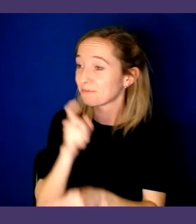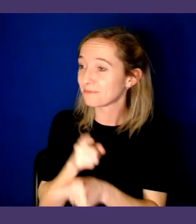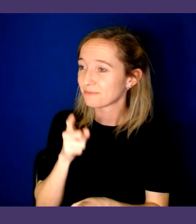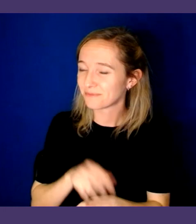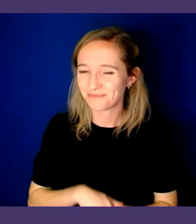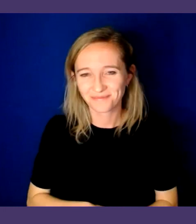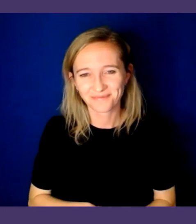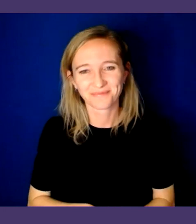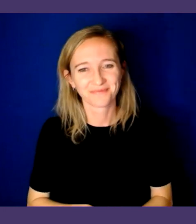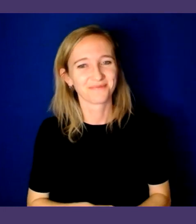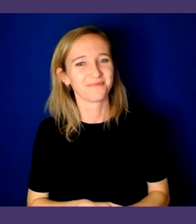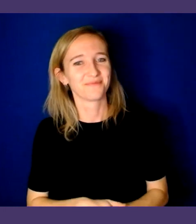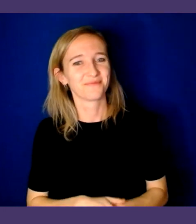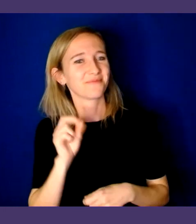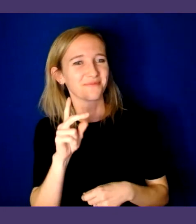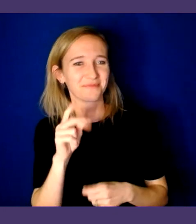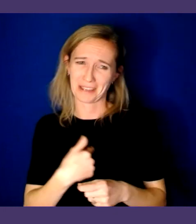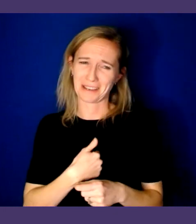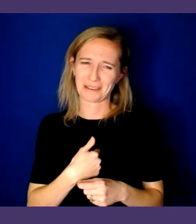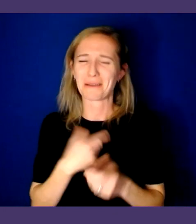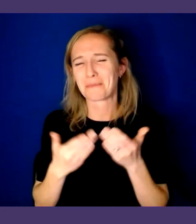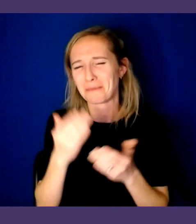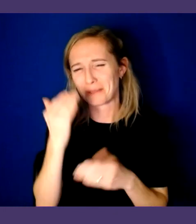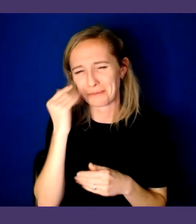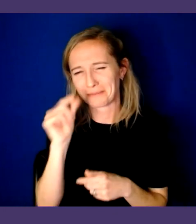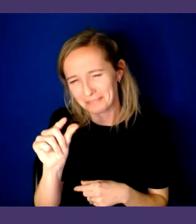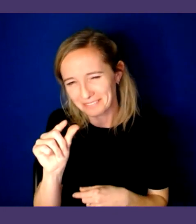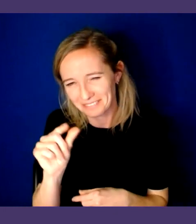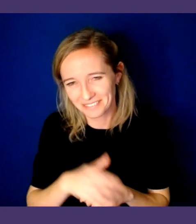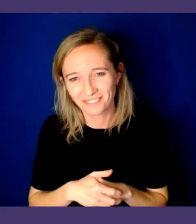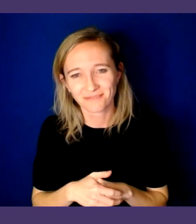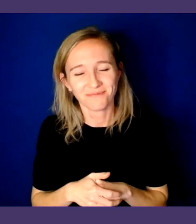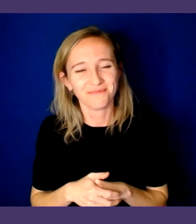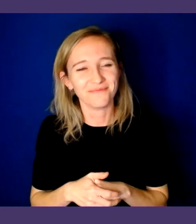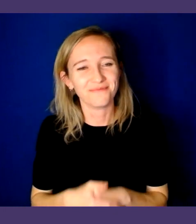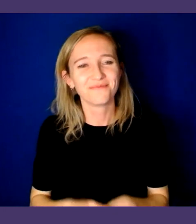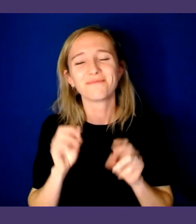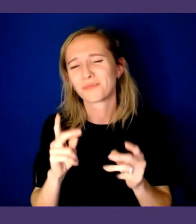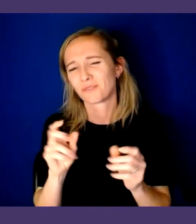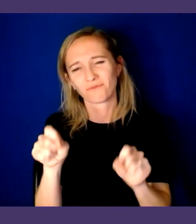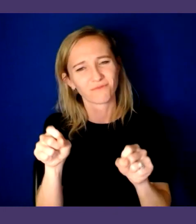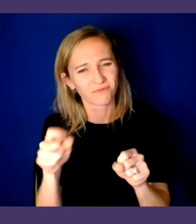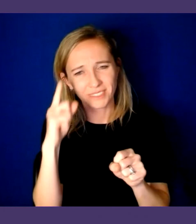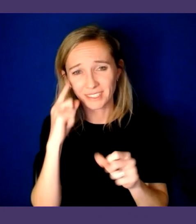Carie Fisher: I might know just a little bit about it, but no, I think you all three are amazing people.